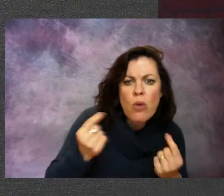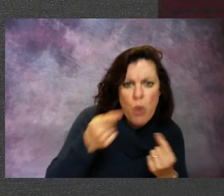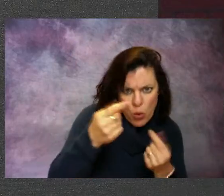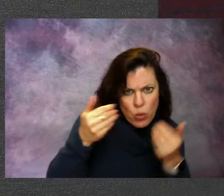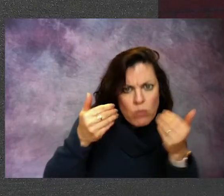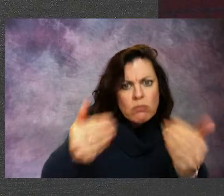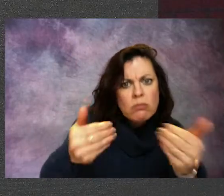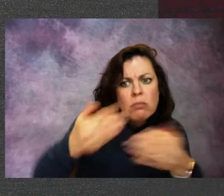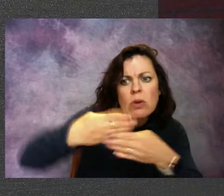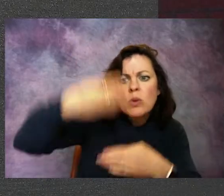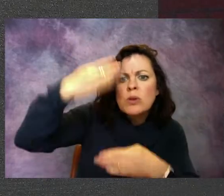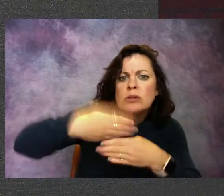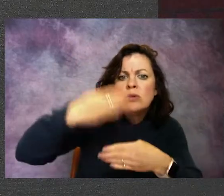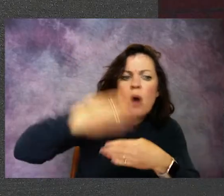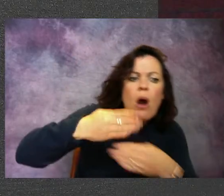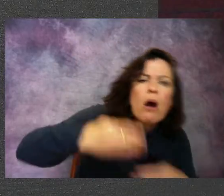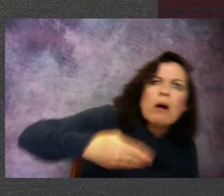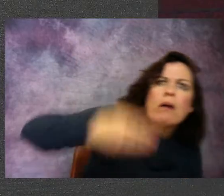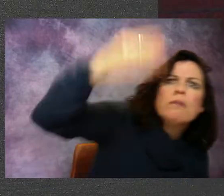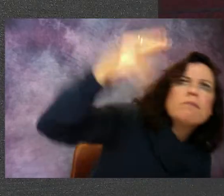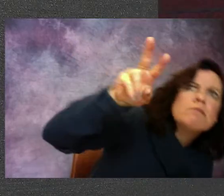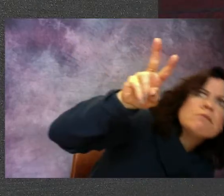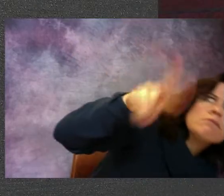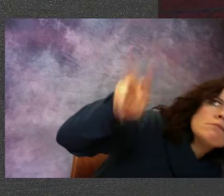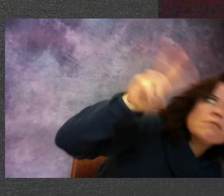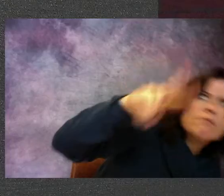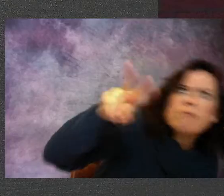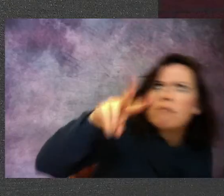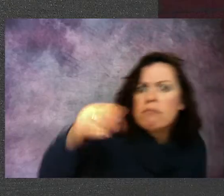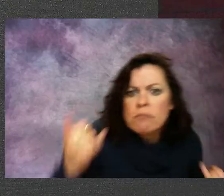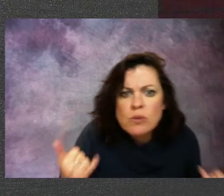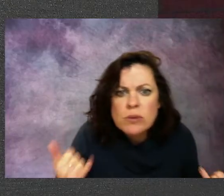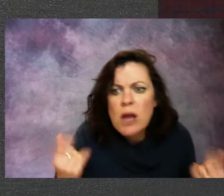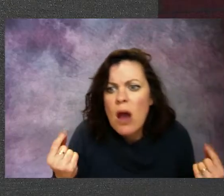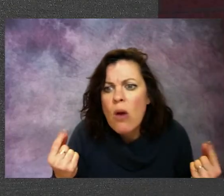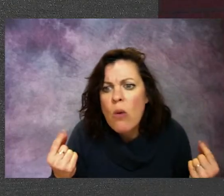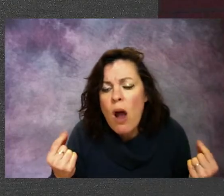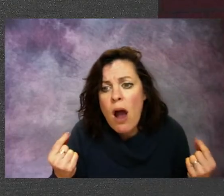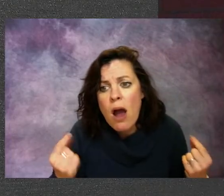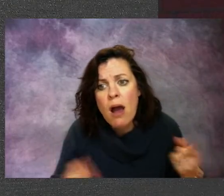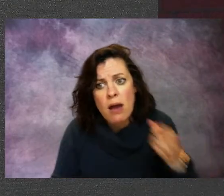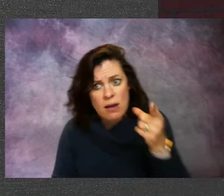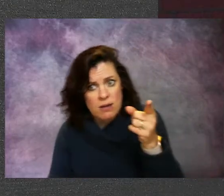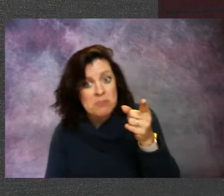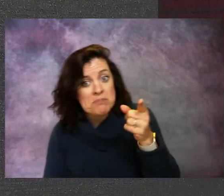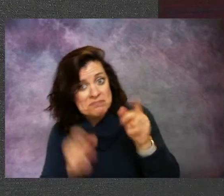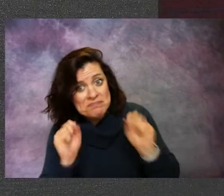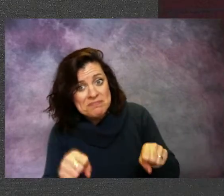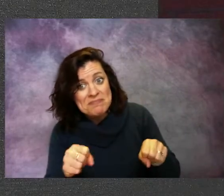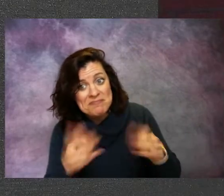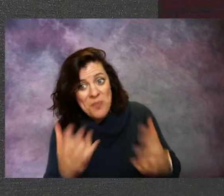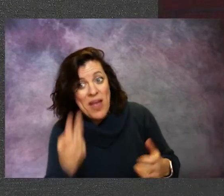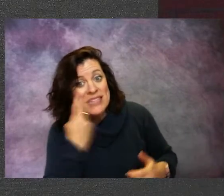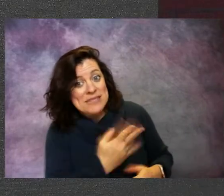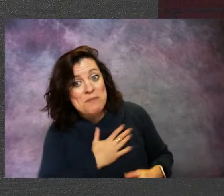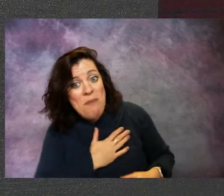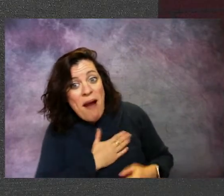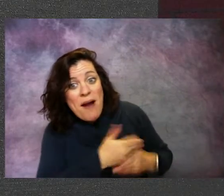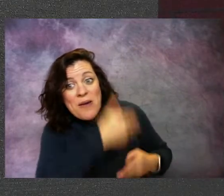So, in a second, we are going to take a look out our windows and see what the weather is like today.